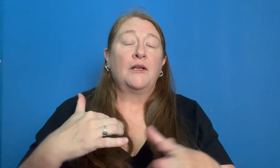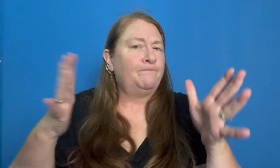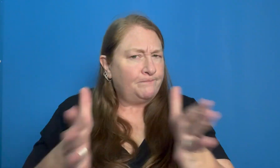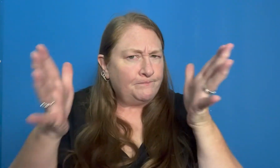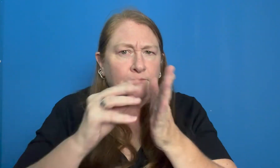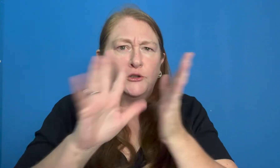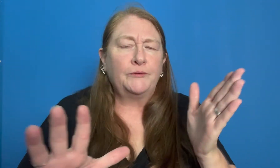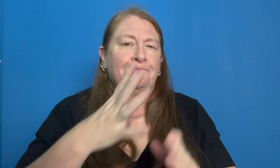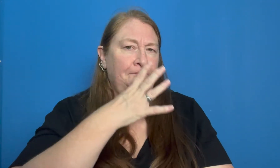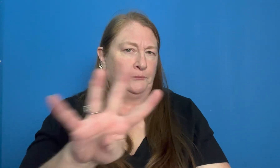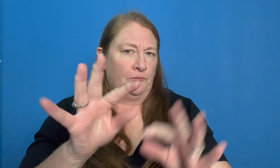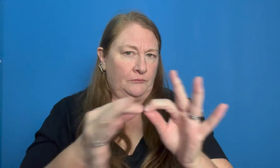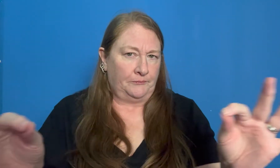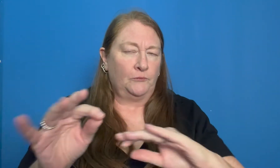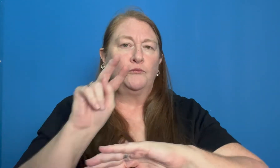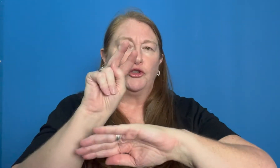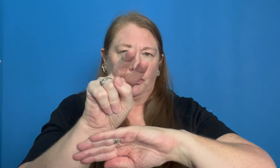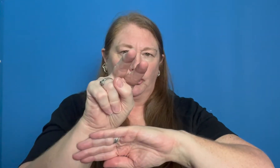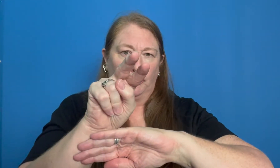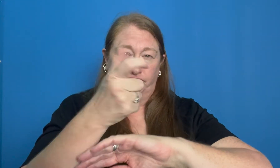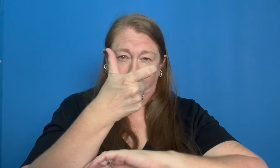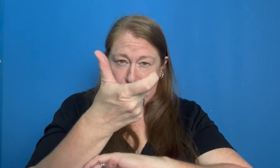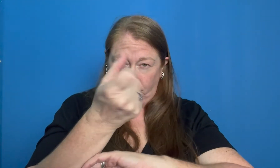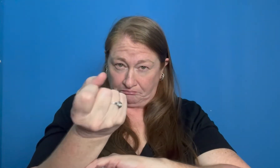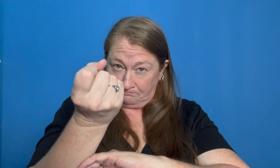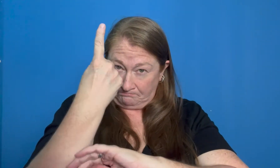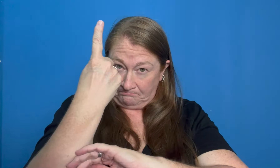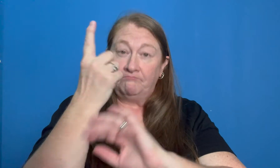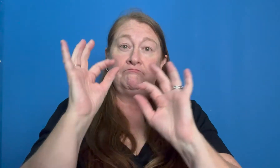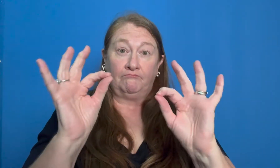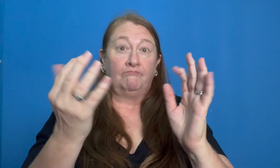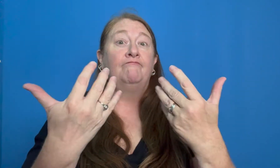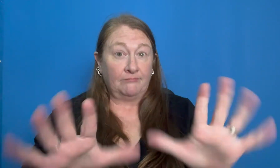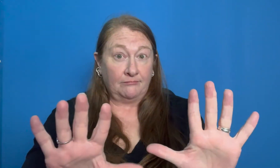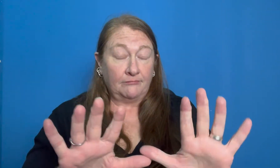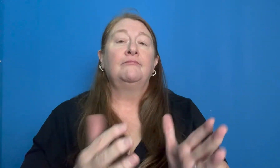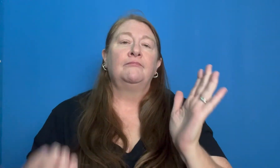I would encourage the students to watch the ASL version first, ignoring the captions so that they would understand the story first.